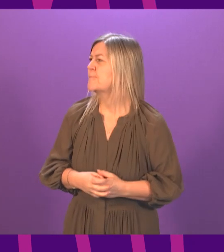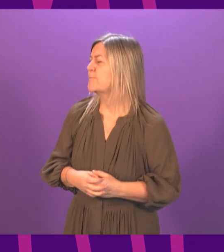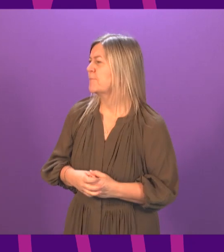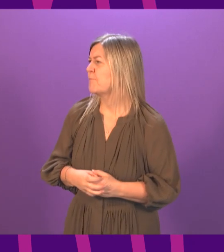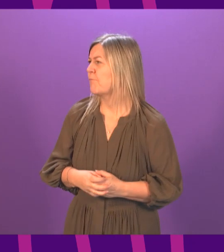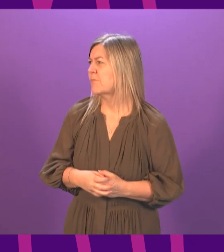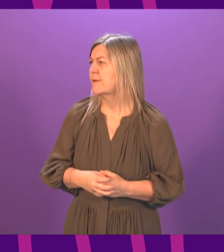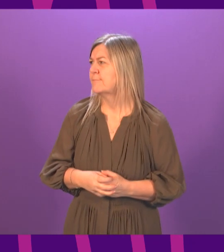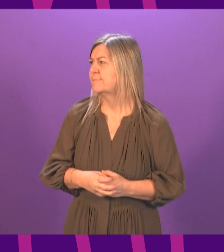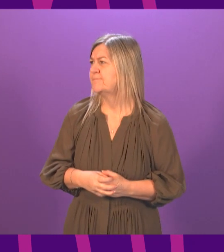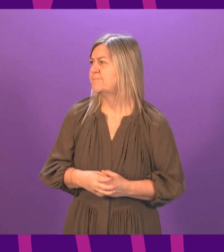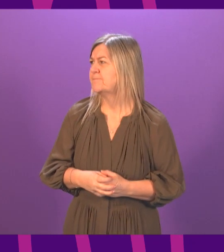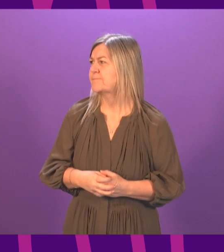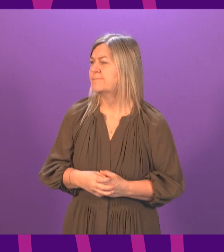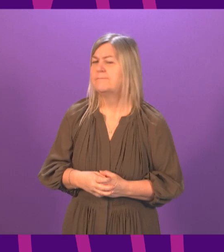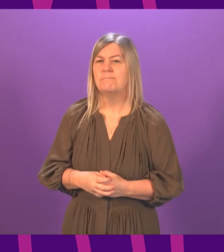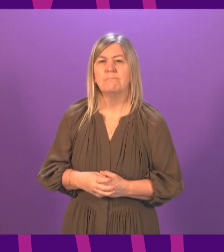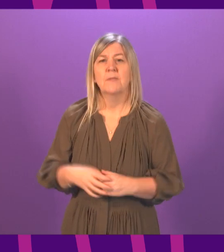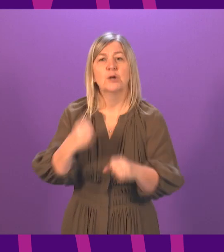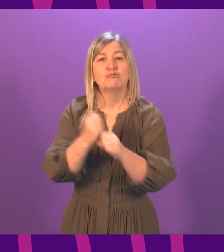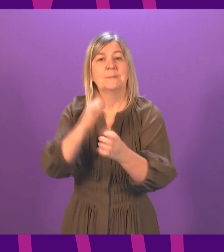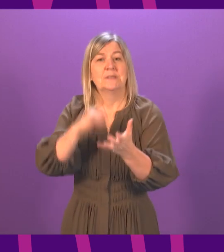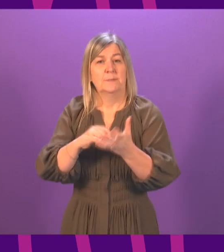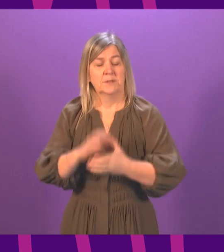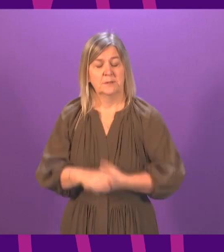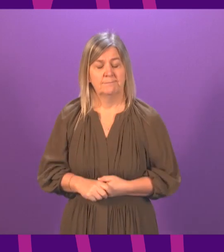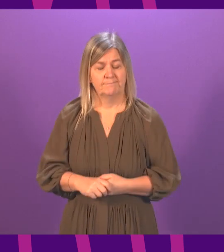Graham Simpson (Central Scotland) (Con): To ask the First Minister how the